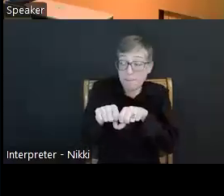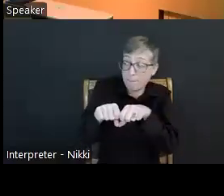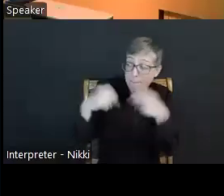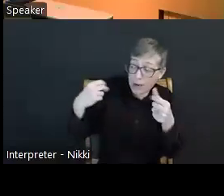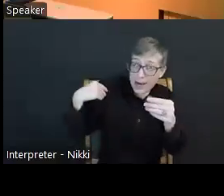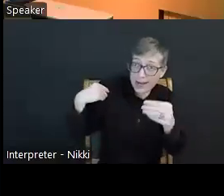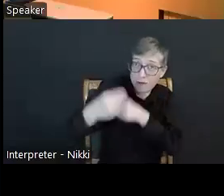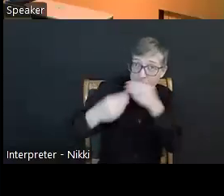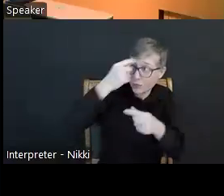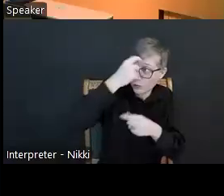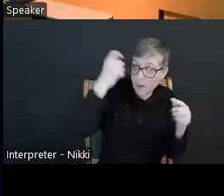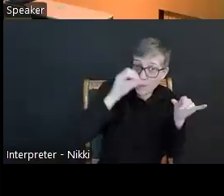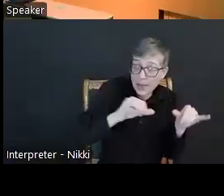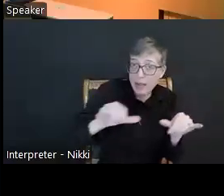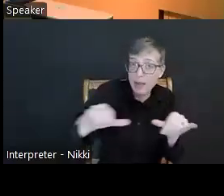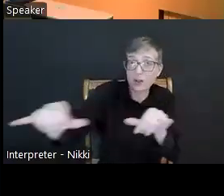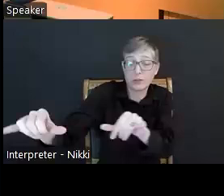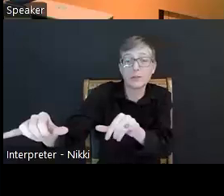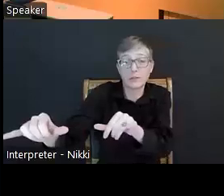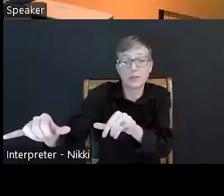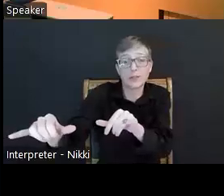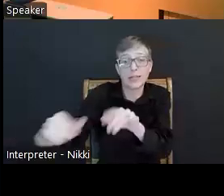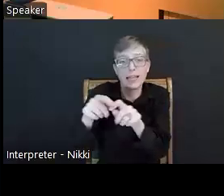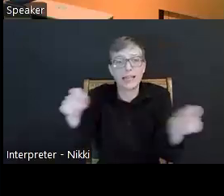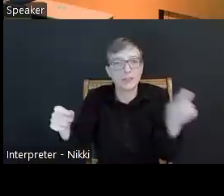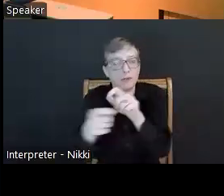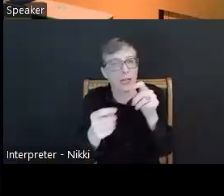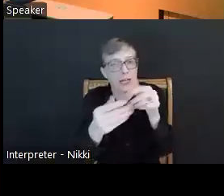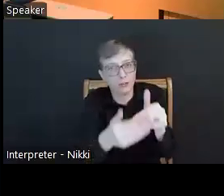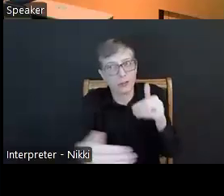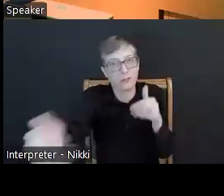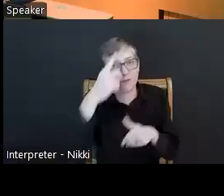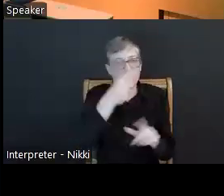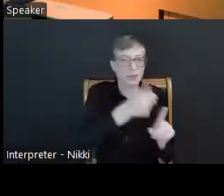for me having uh different hobbies and things that I enjoy doing my husband